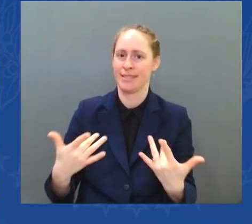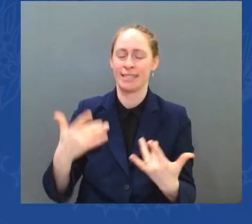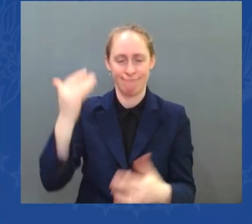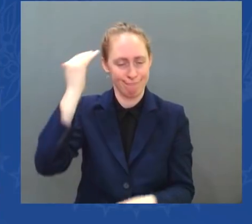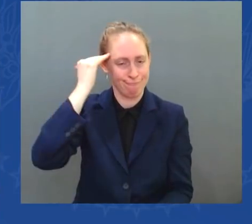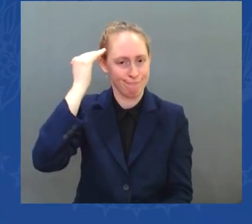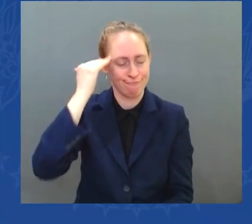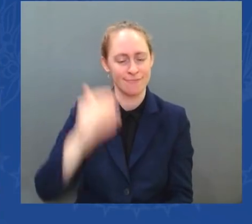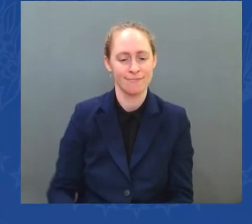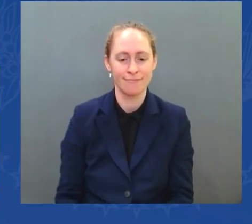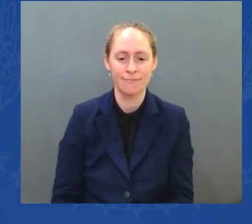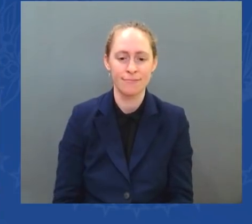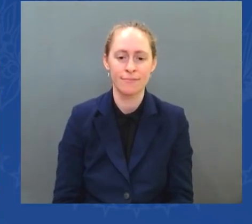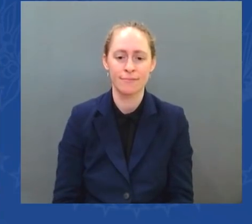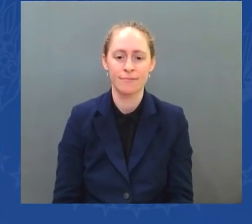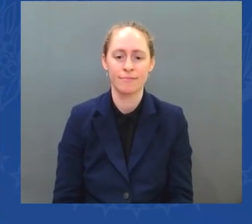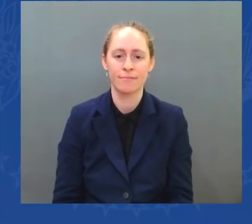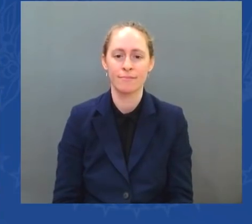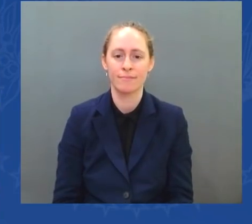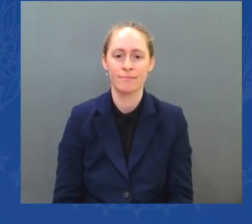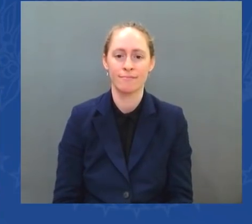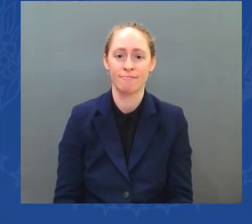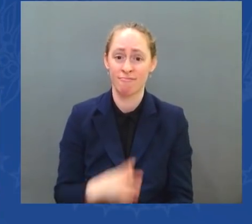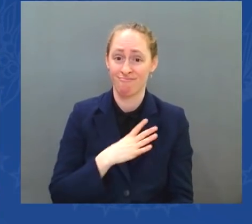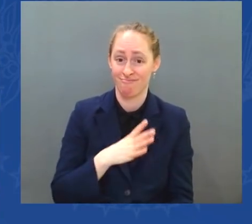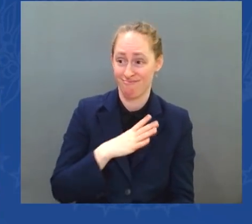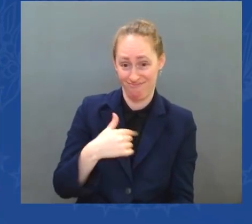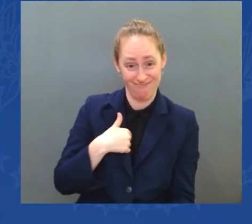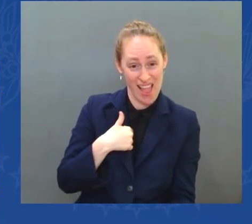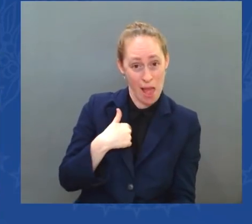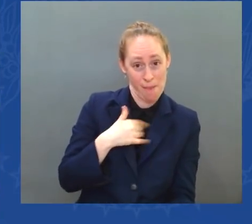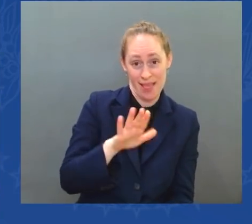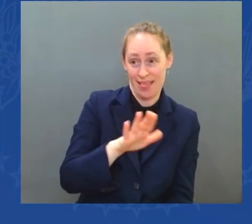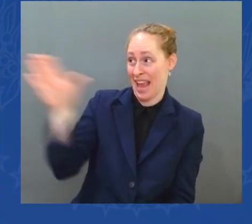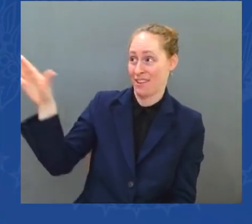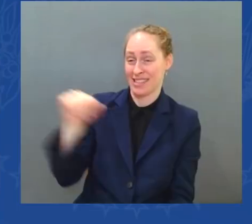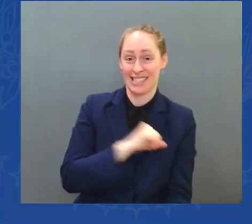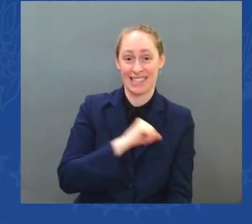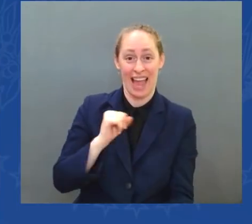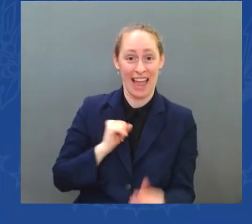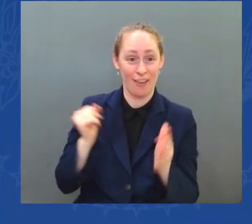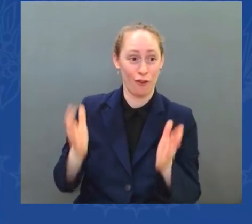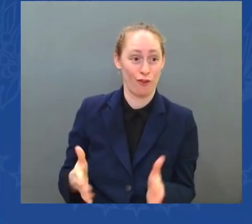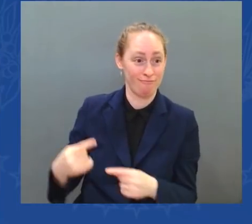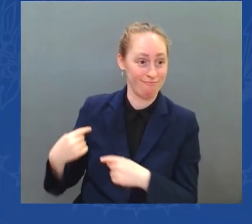But guess what? Fifty-five of them last year didn't pay a single penny in tax,